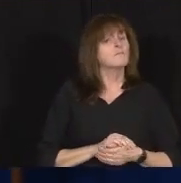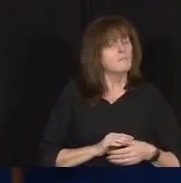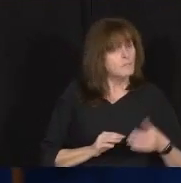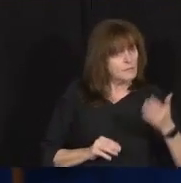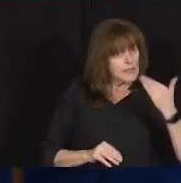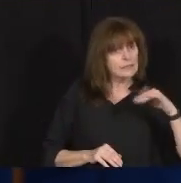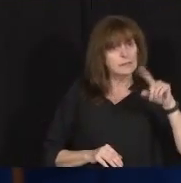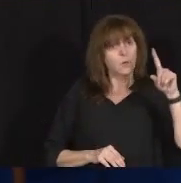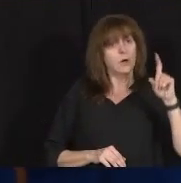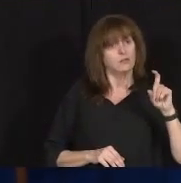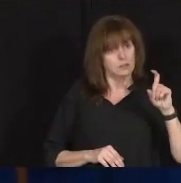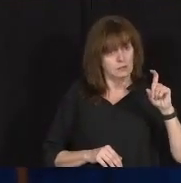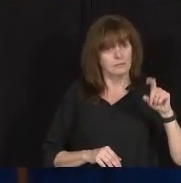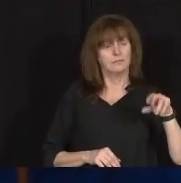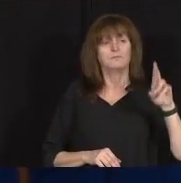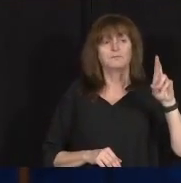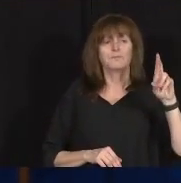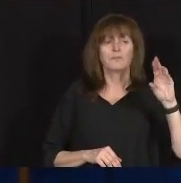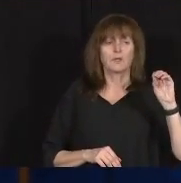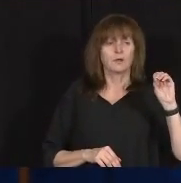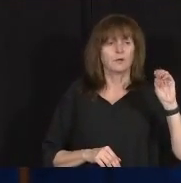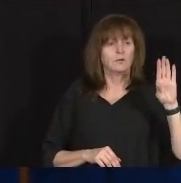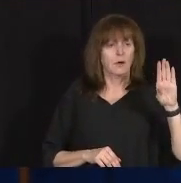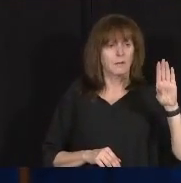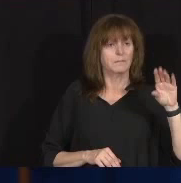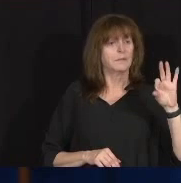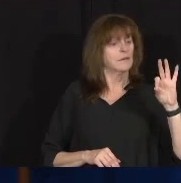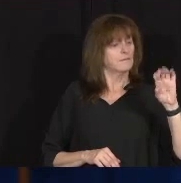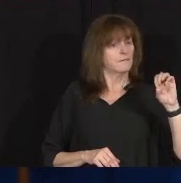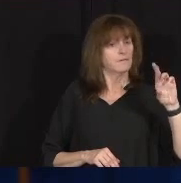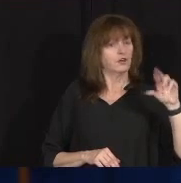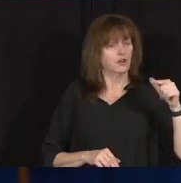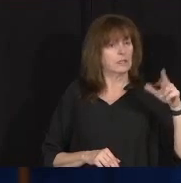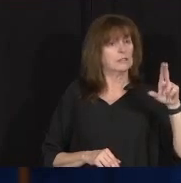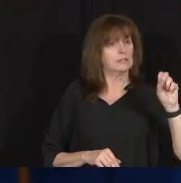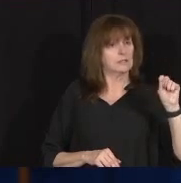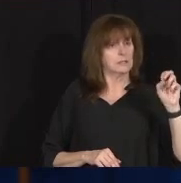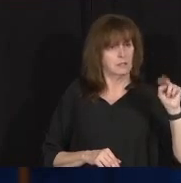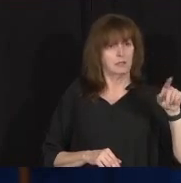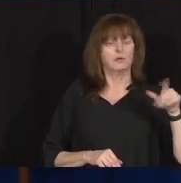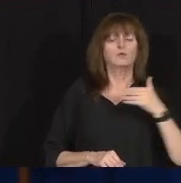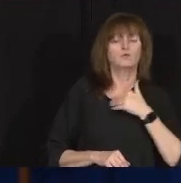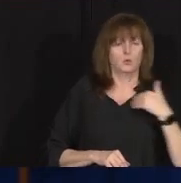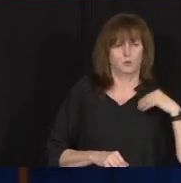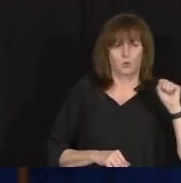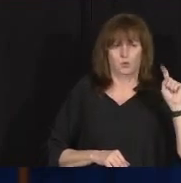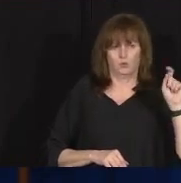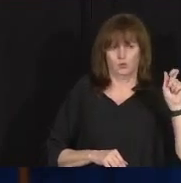Next question. S Hello there. T his is p robably more for the